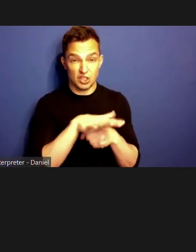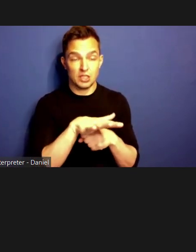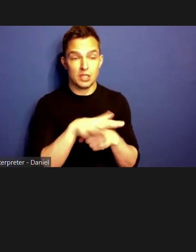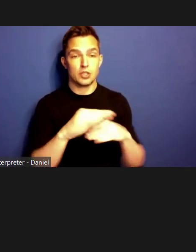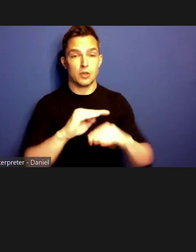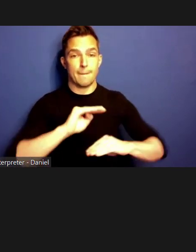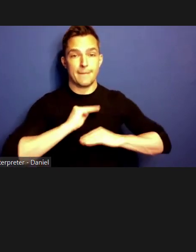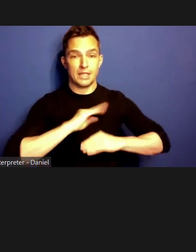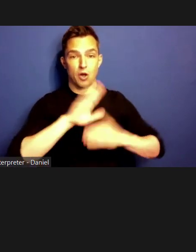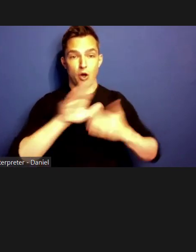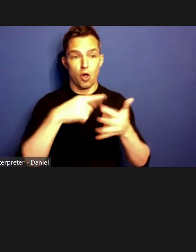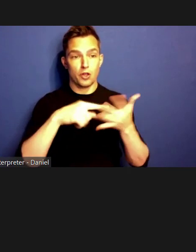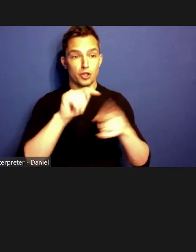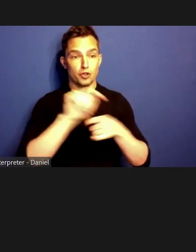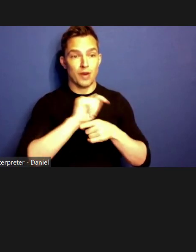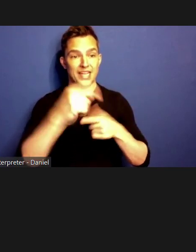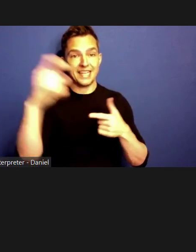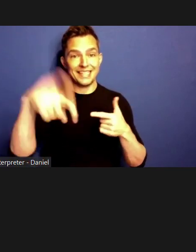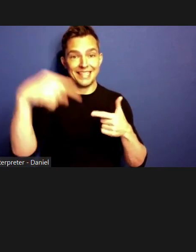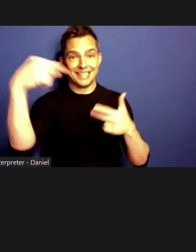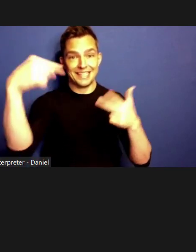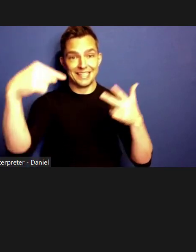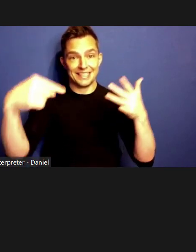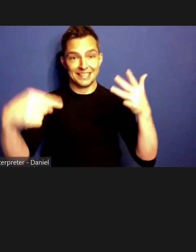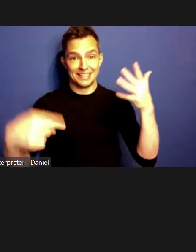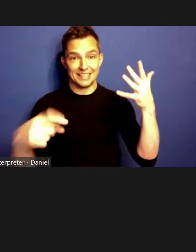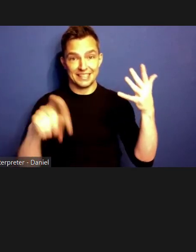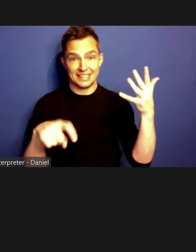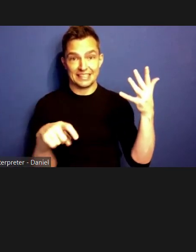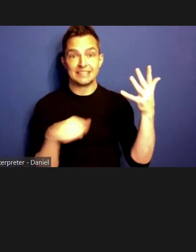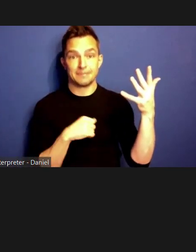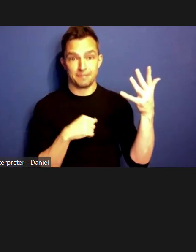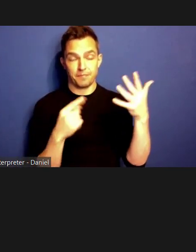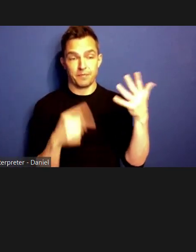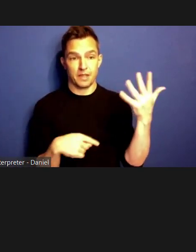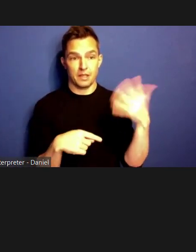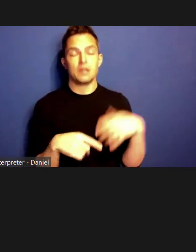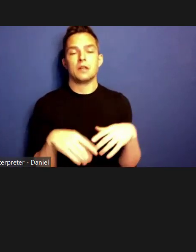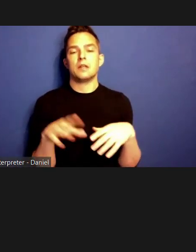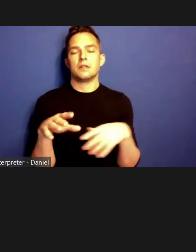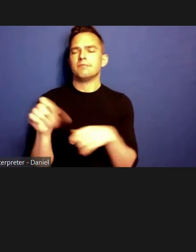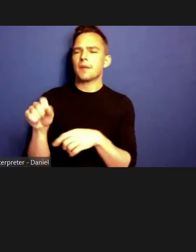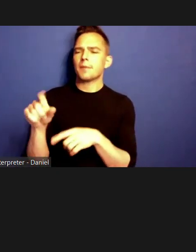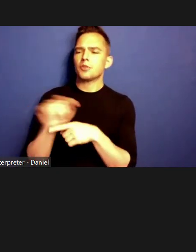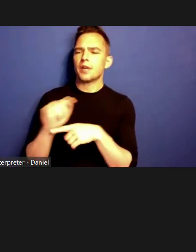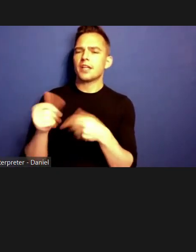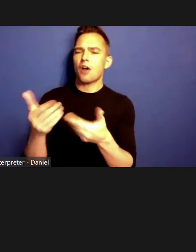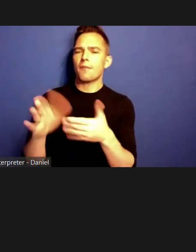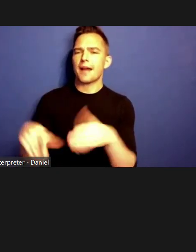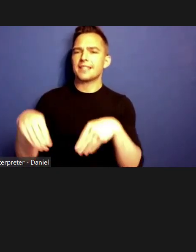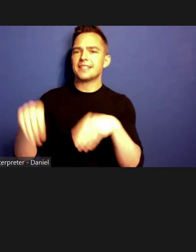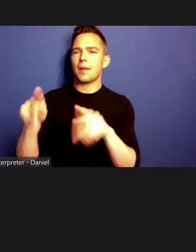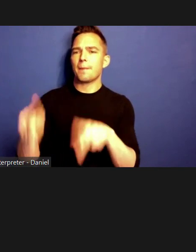Dr. Foust: Yeah, the training offered by the salesperson is intended to acquaint you with the various functions of the equipment, but